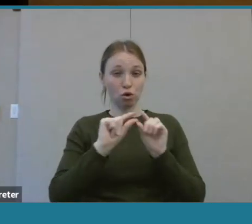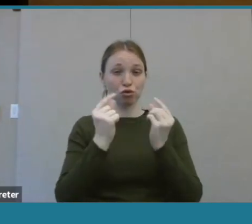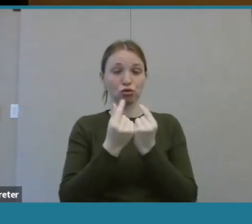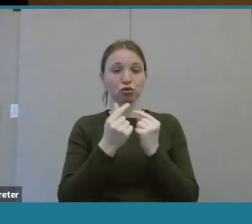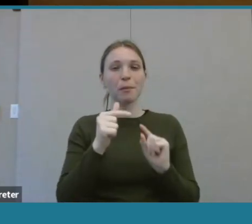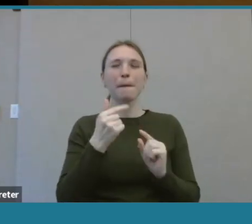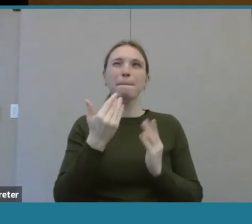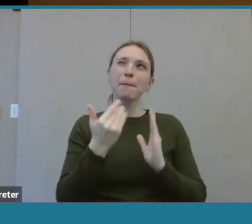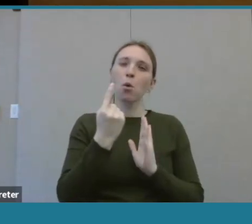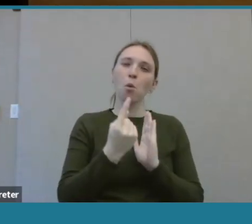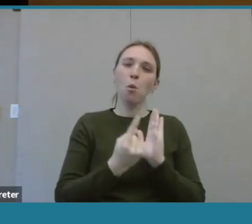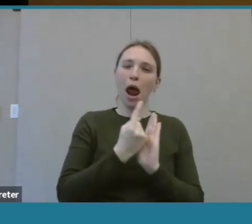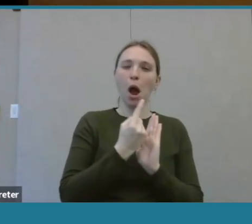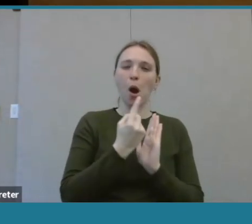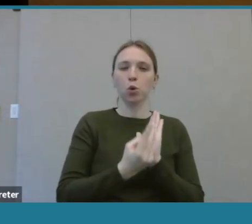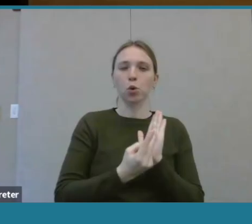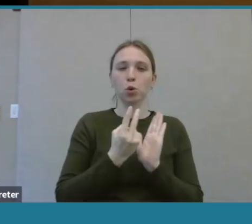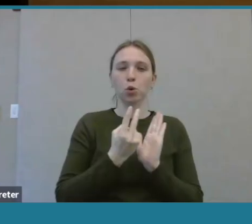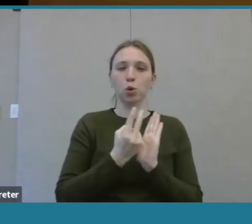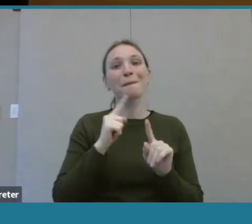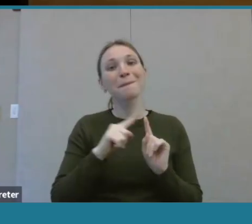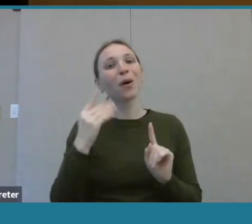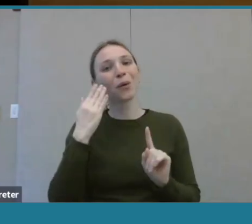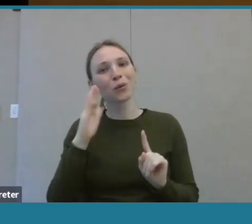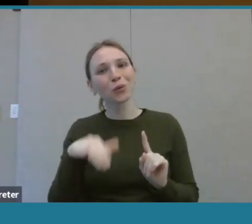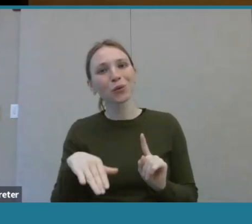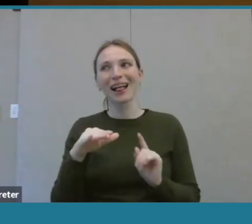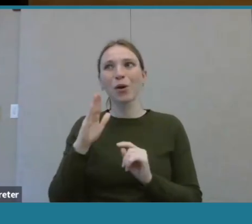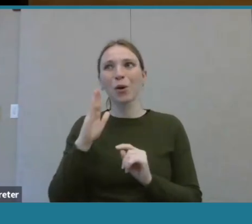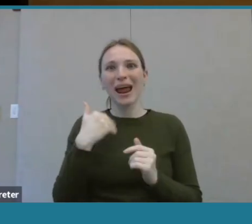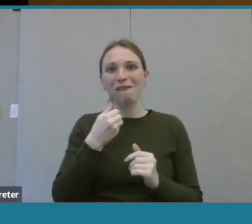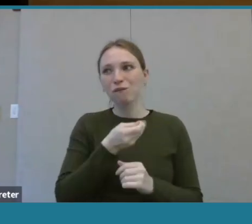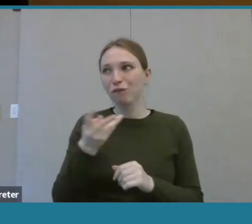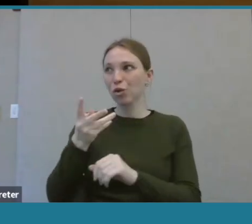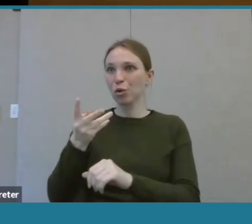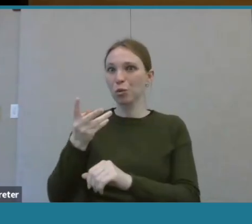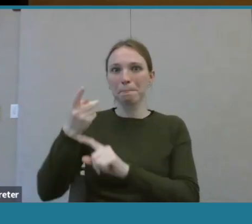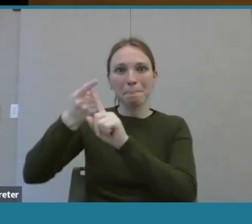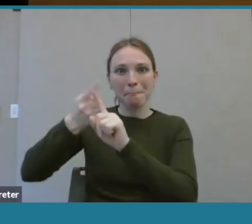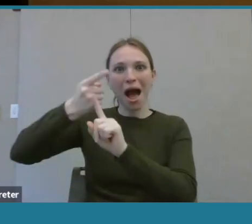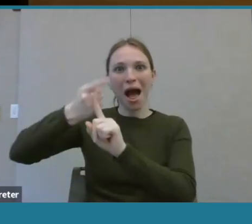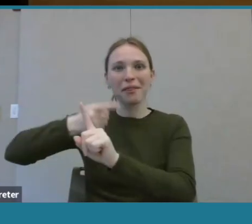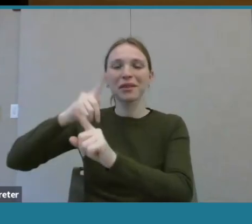hour commitment people were making, but we knew we had a much longer several months of commitment.